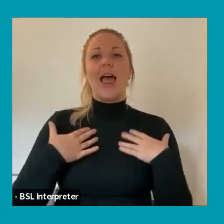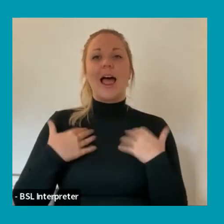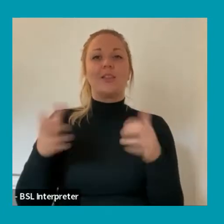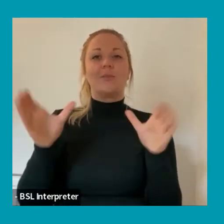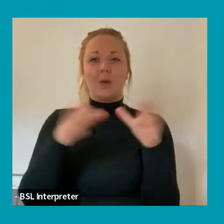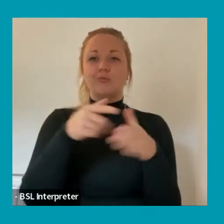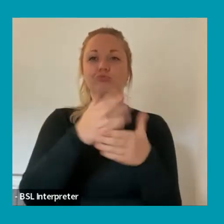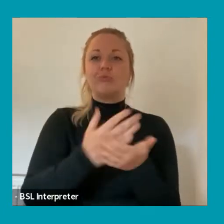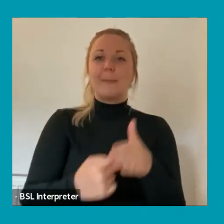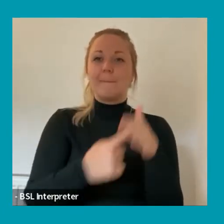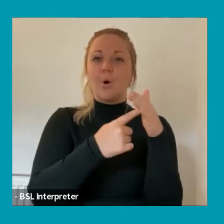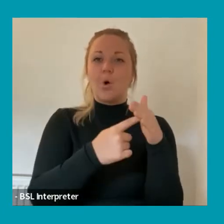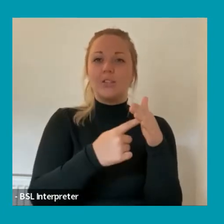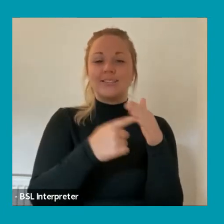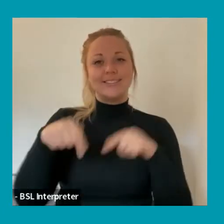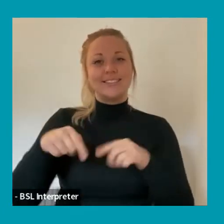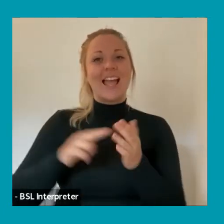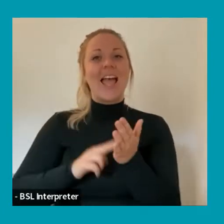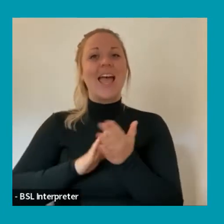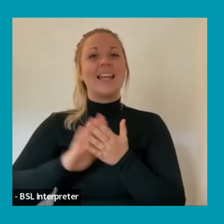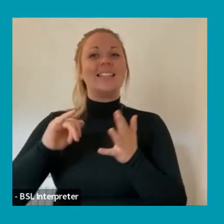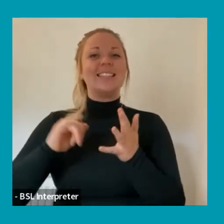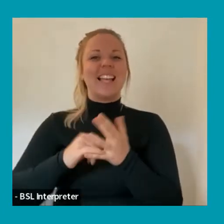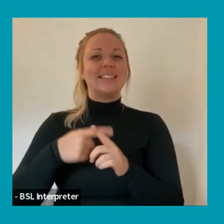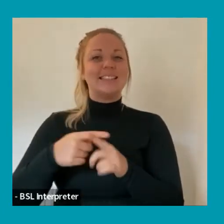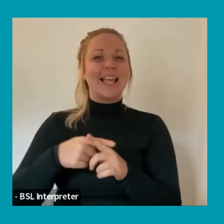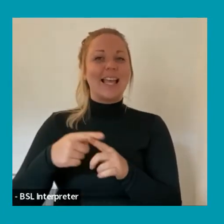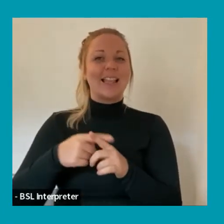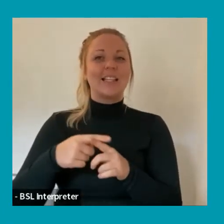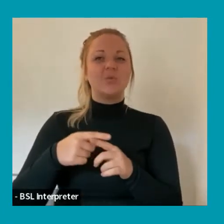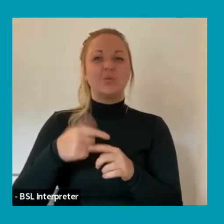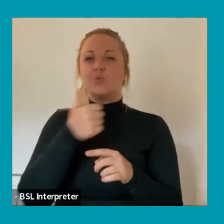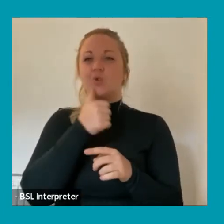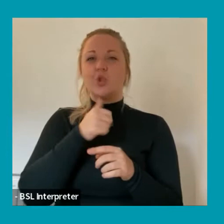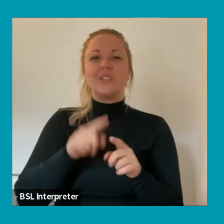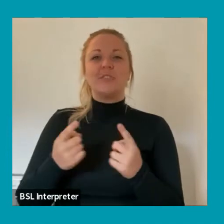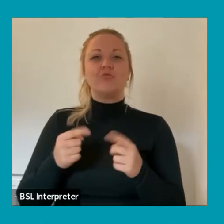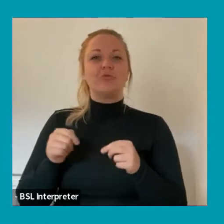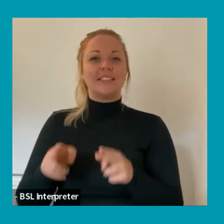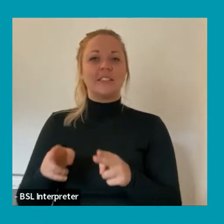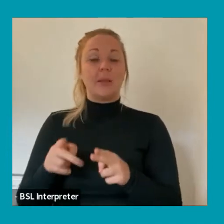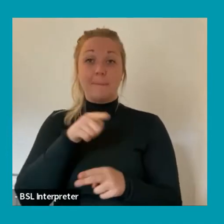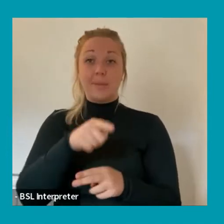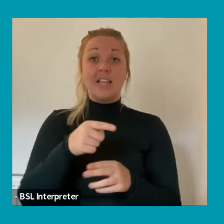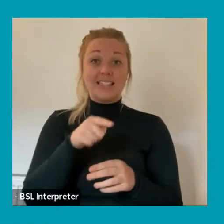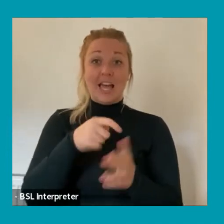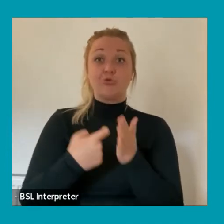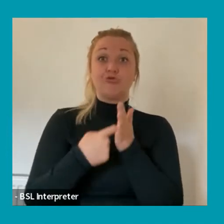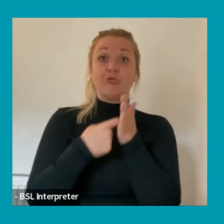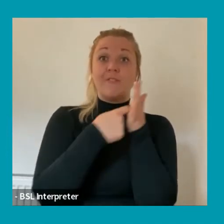I'm sure it is £400 or £500 for a refer. If you have an adjustments costing